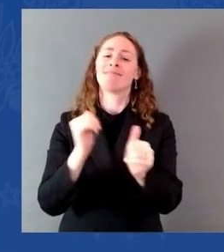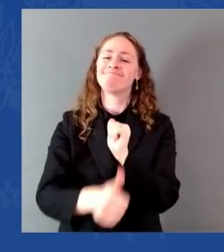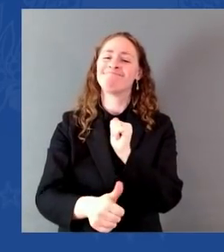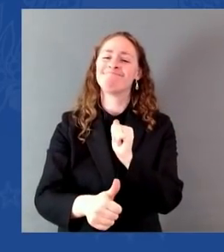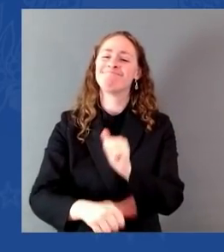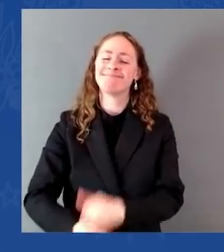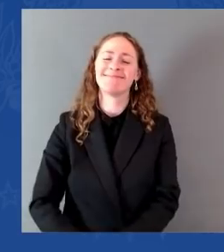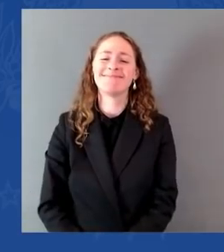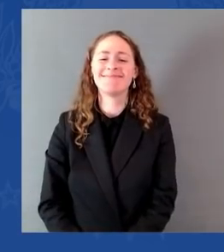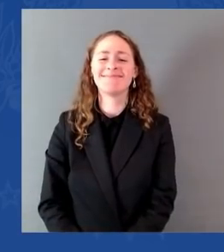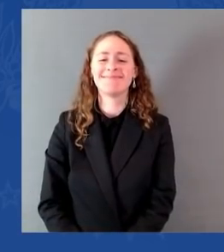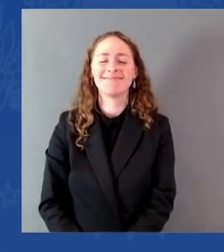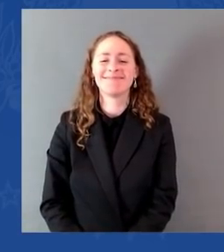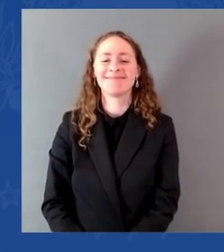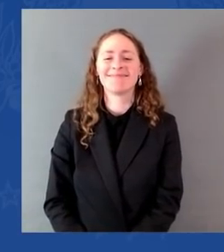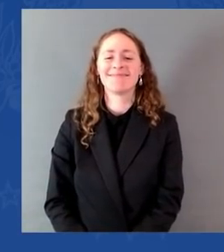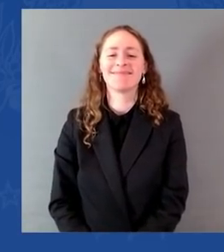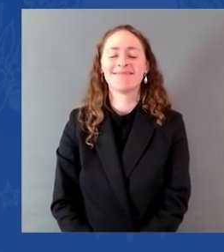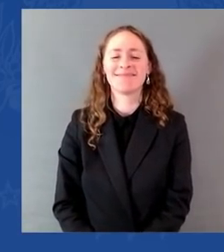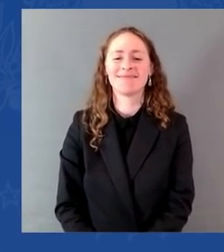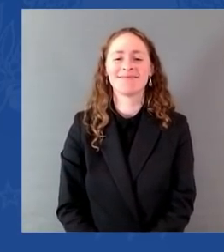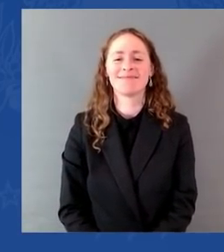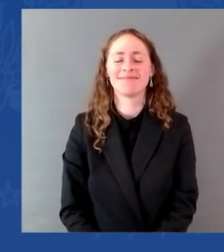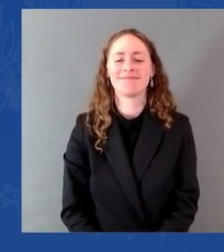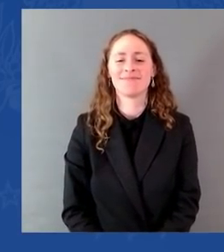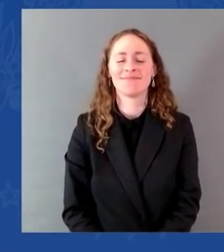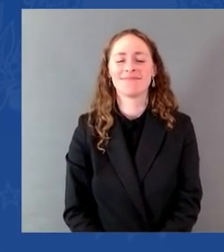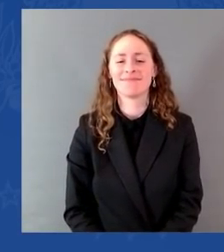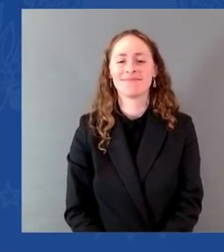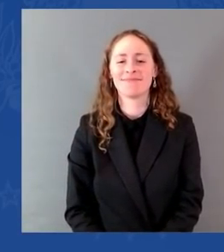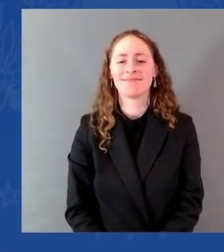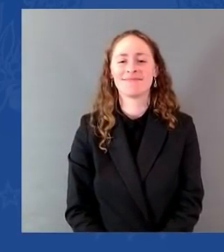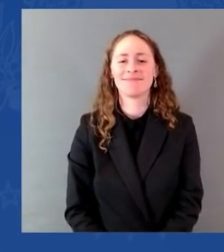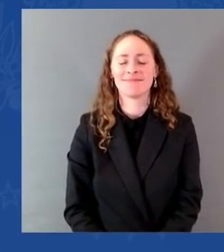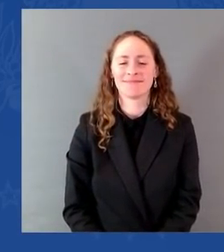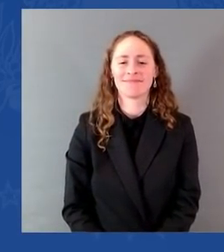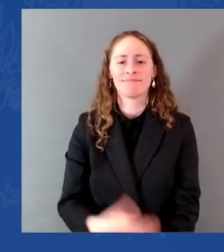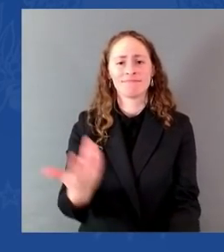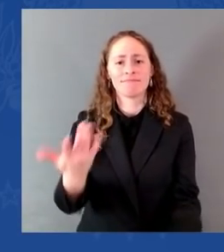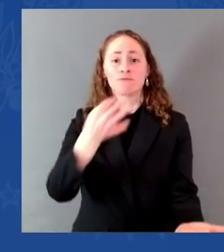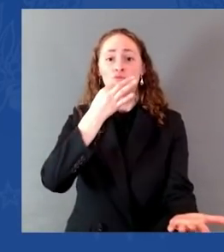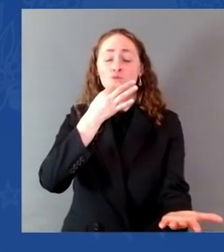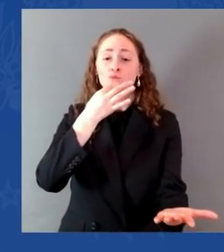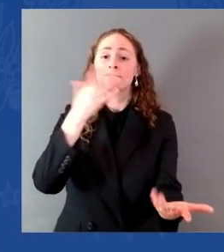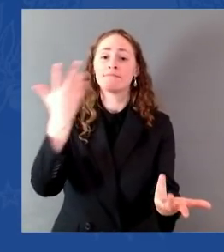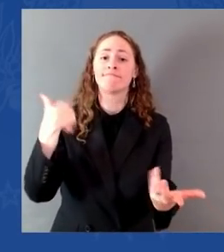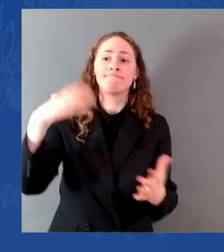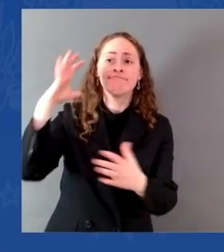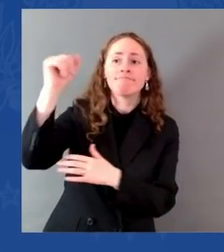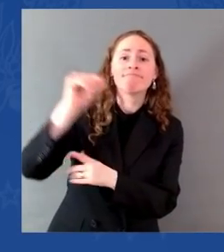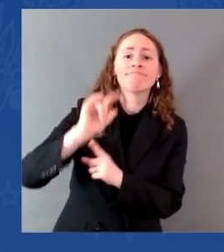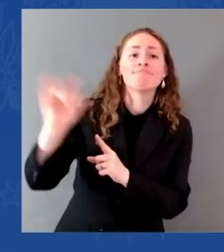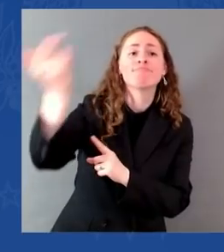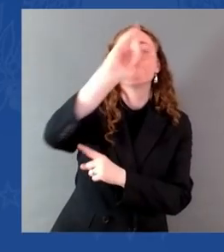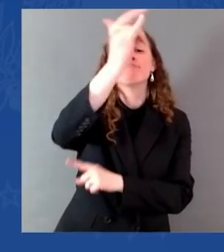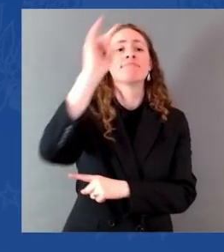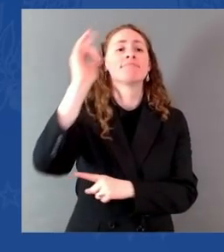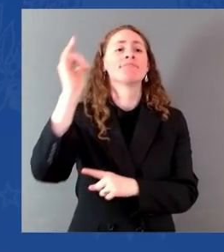and so will Vice President Harris, my Cabinet, and folks throughout our administration. Our "Building A Better America" tour